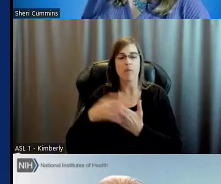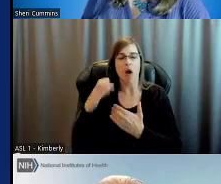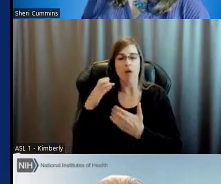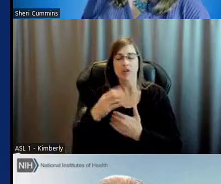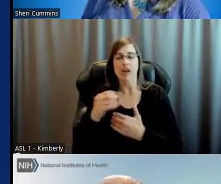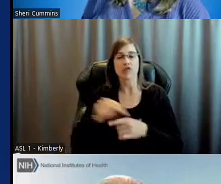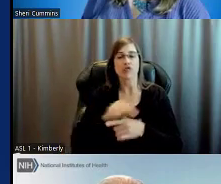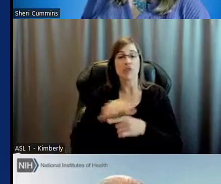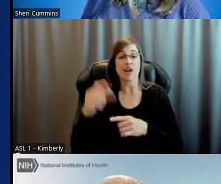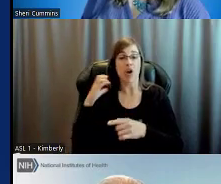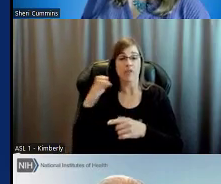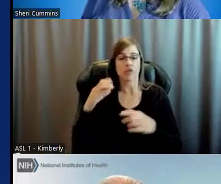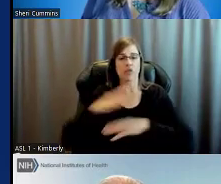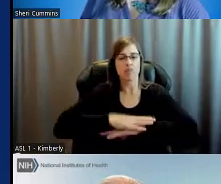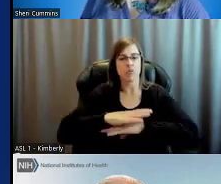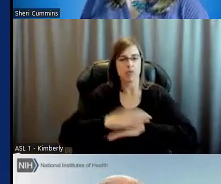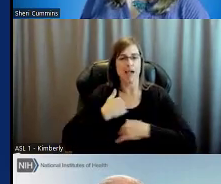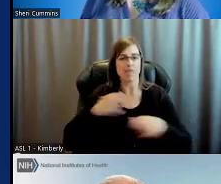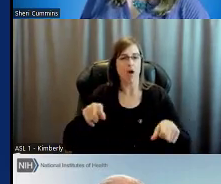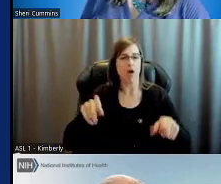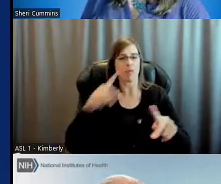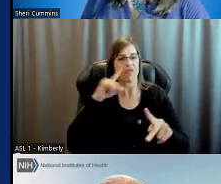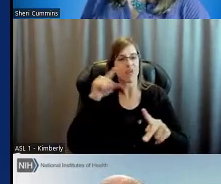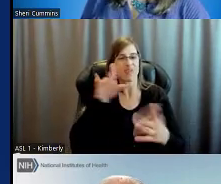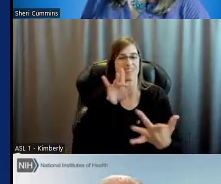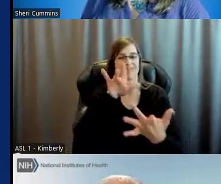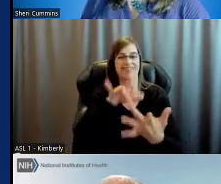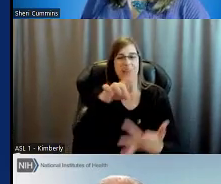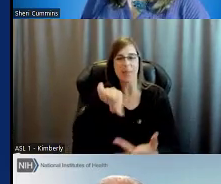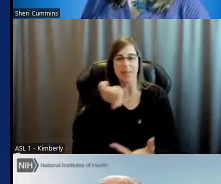so we have the opportunity for you to reach out to those folks there, as well.